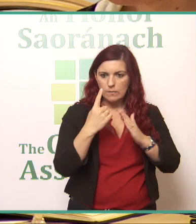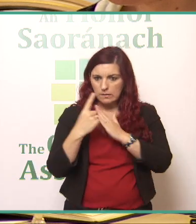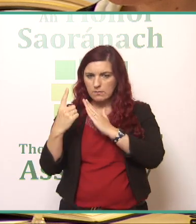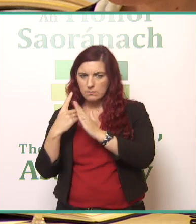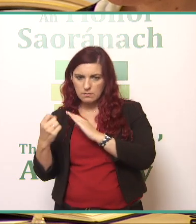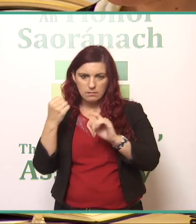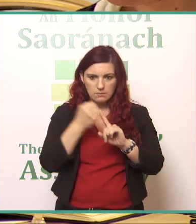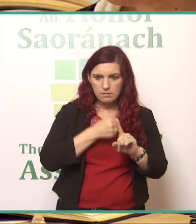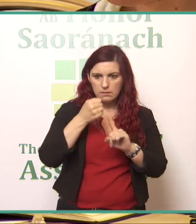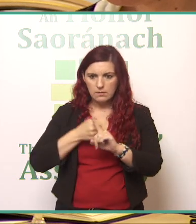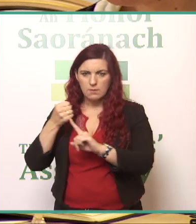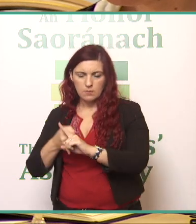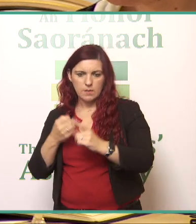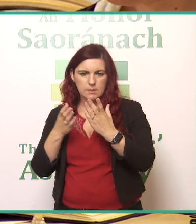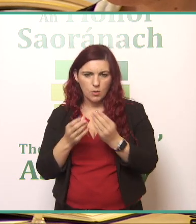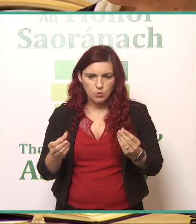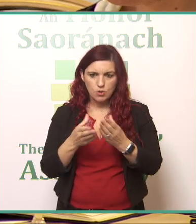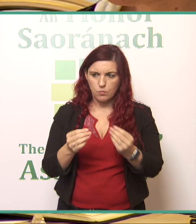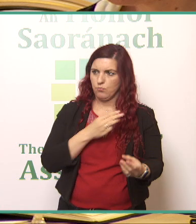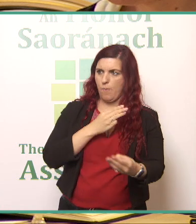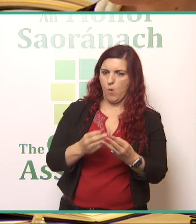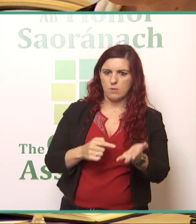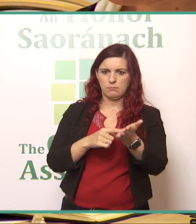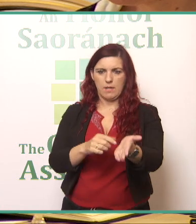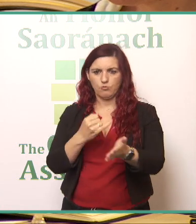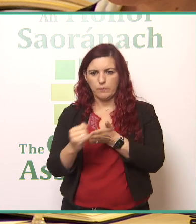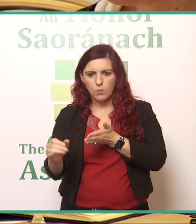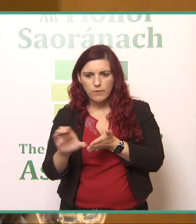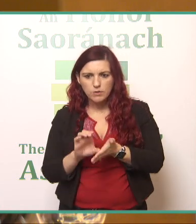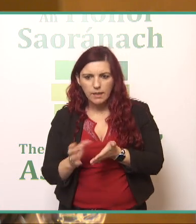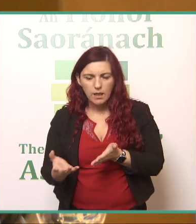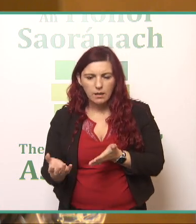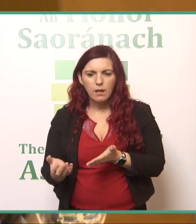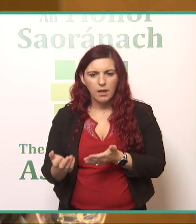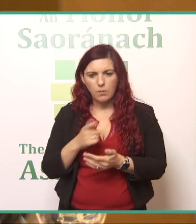forward with solutions that don't get funded I would argue it should be the other way around